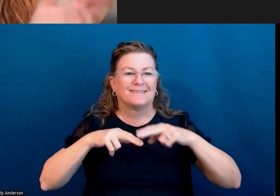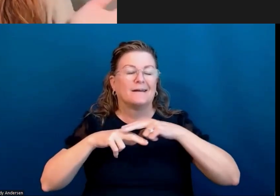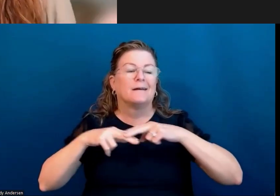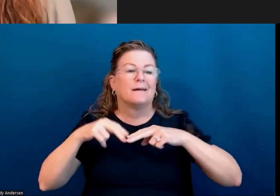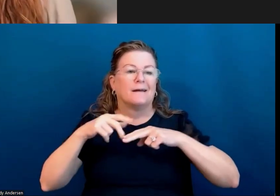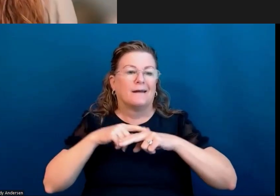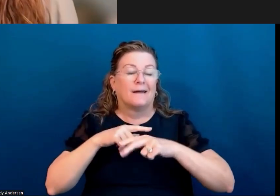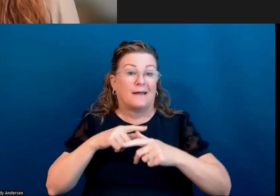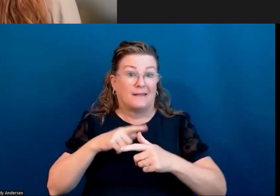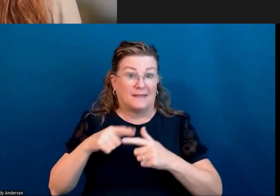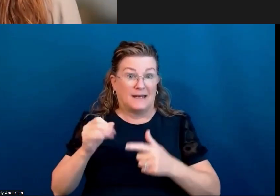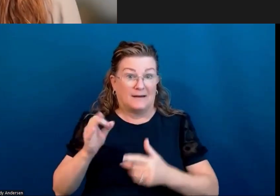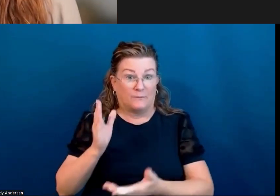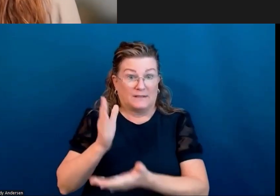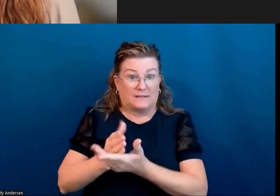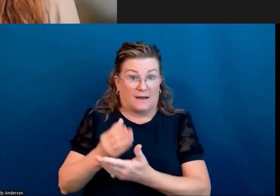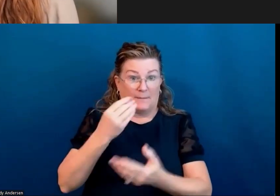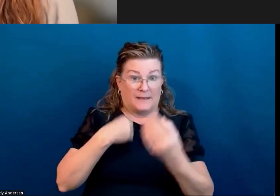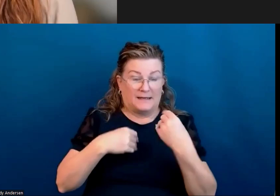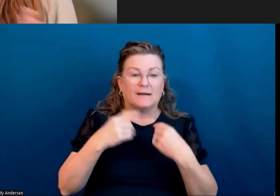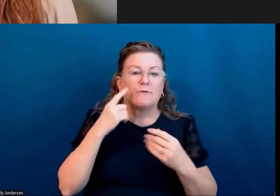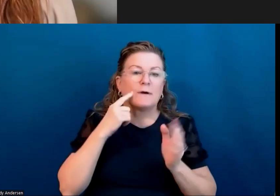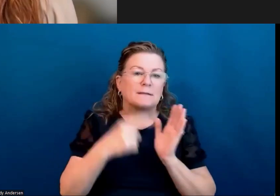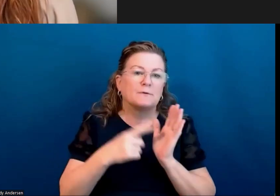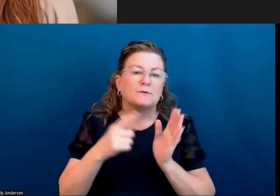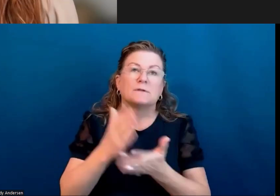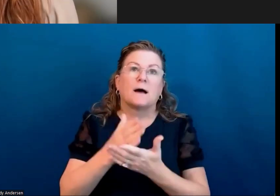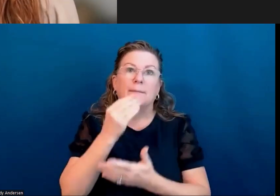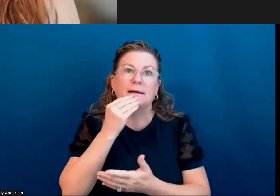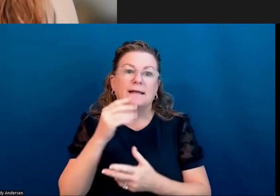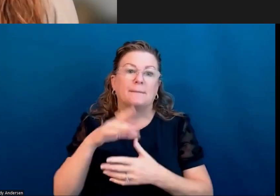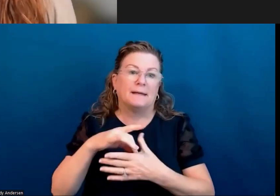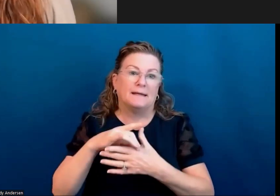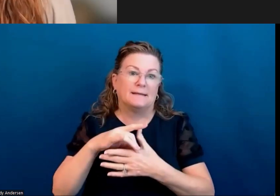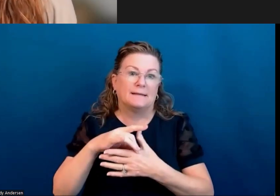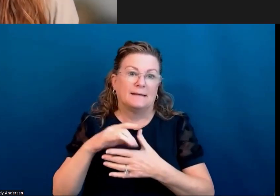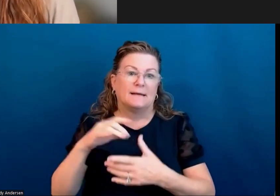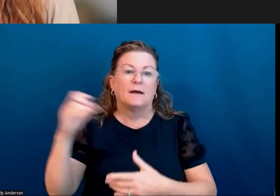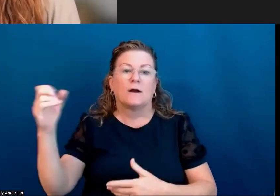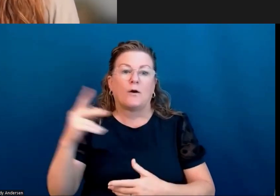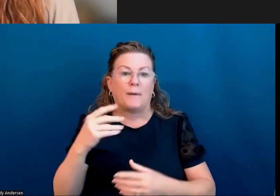stop eating it, like if you think about if you stop eating meat, and then you go back to eating meat, you don't have that